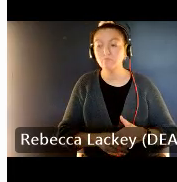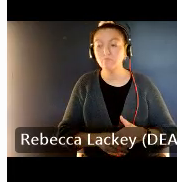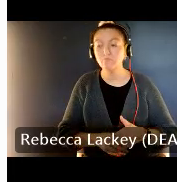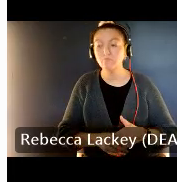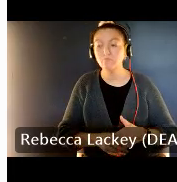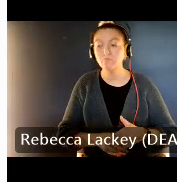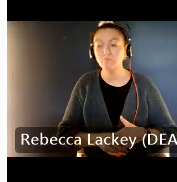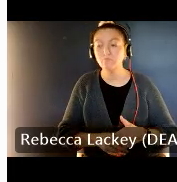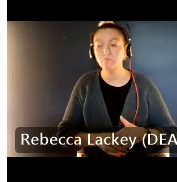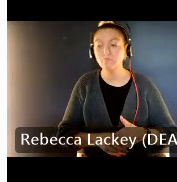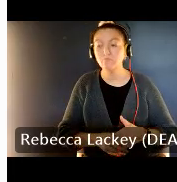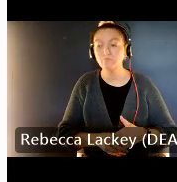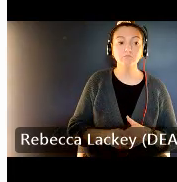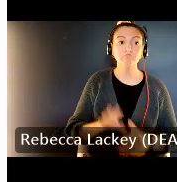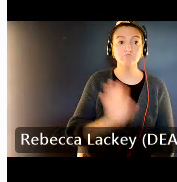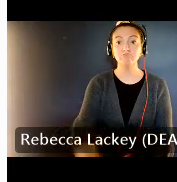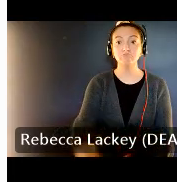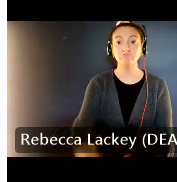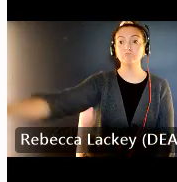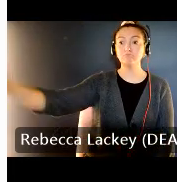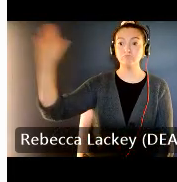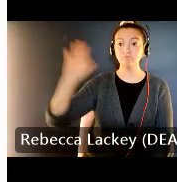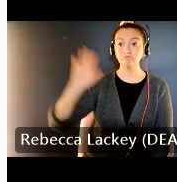Long time ago. I I have been around a while.